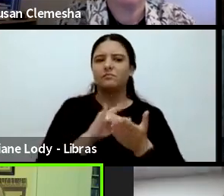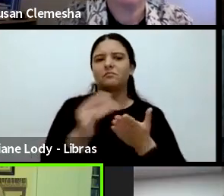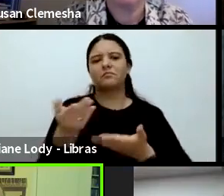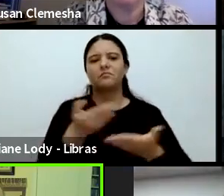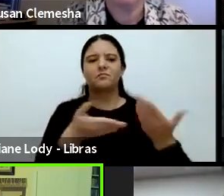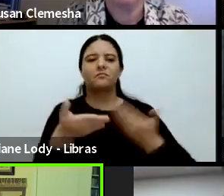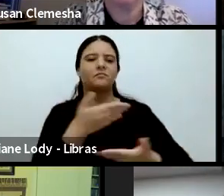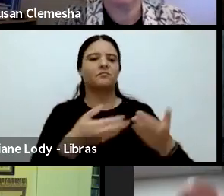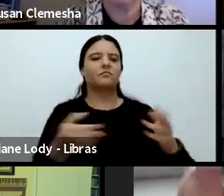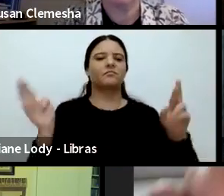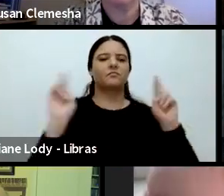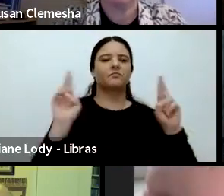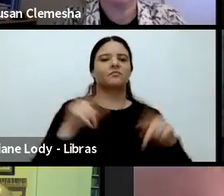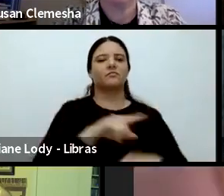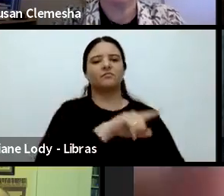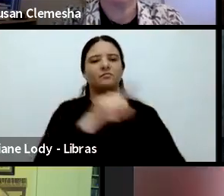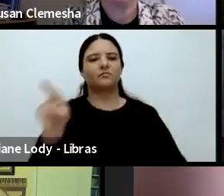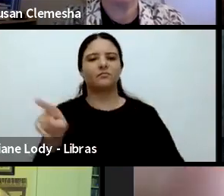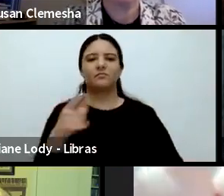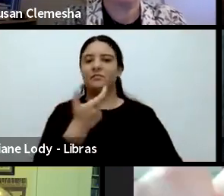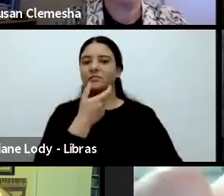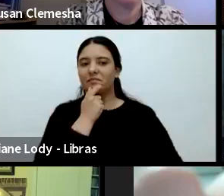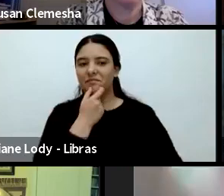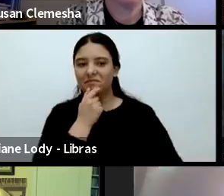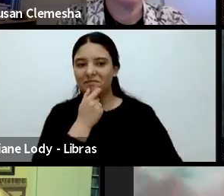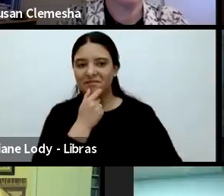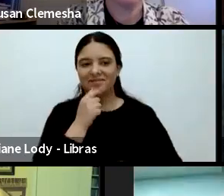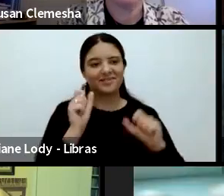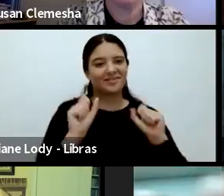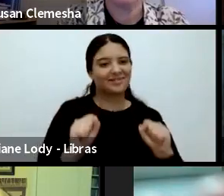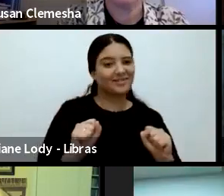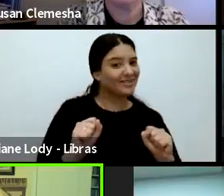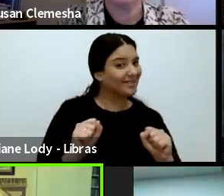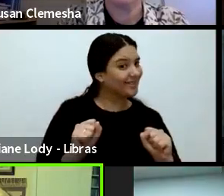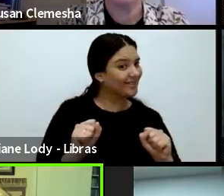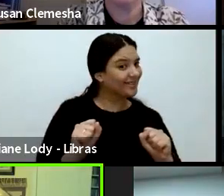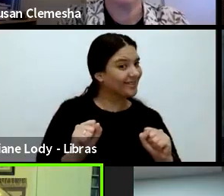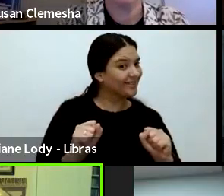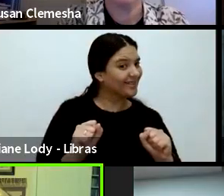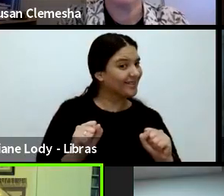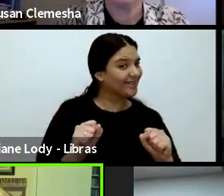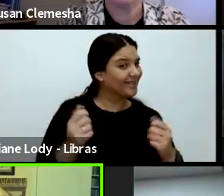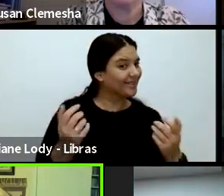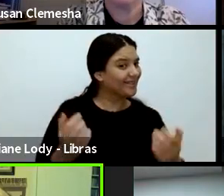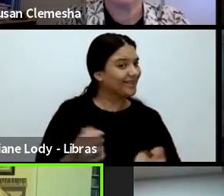I hope you speak English, or. And I hope you speak English, or translation if needed as well, Peter